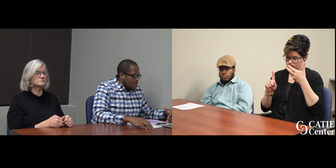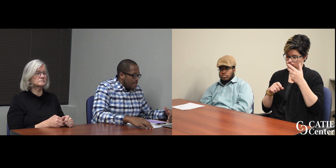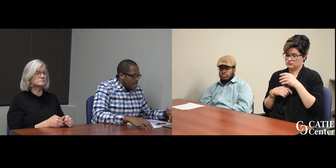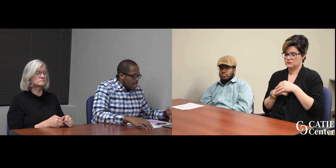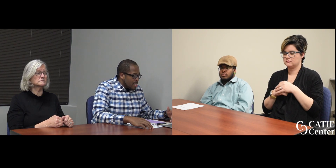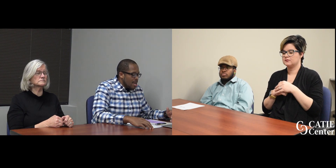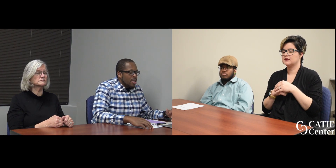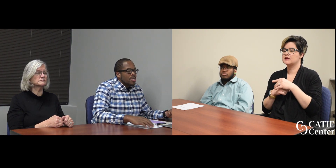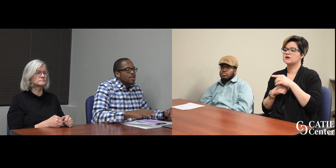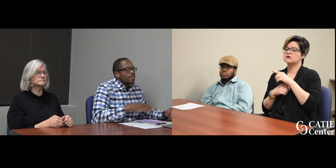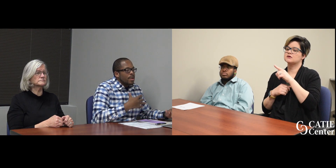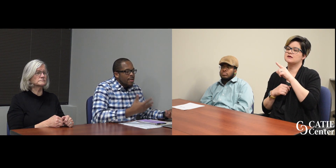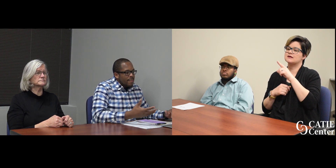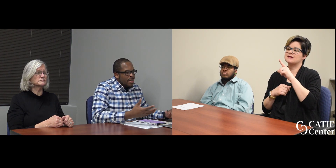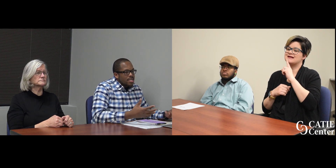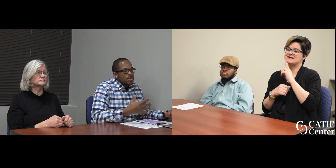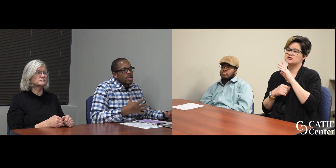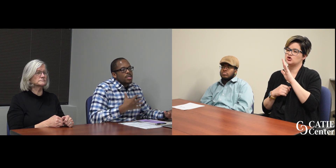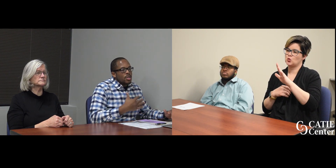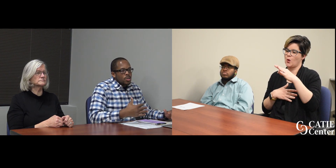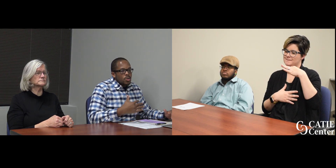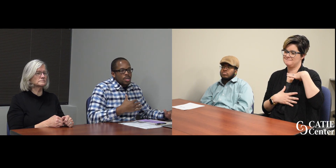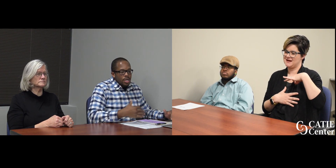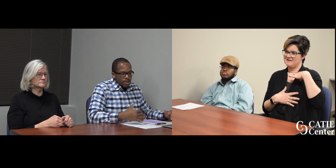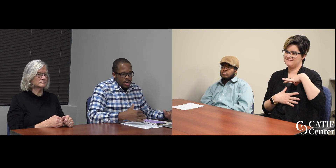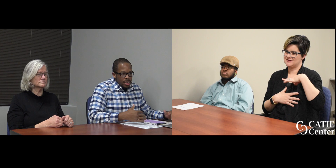it reflects on your benefits to get Social Security.